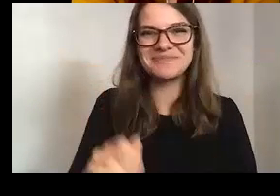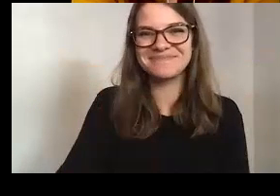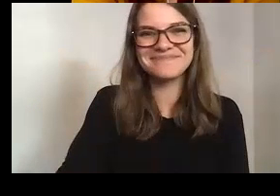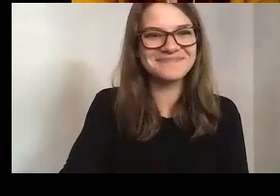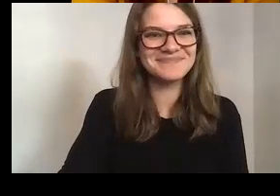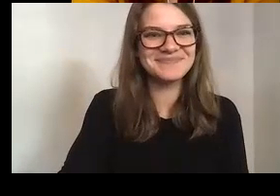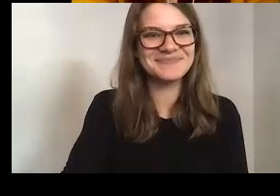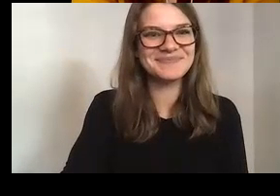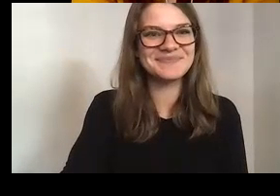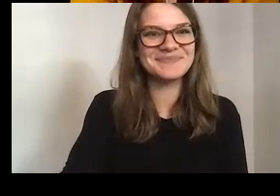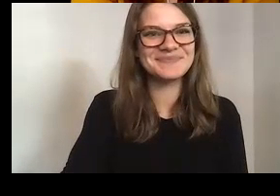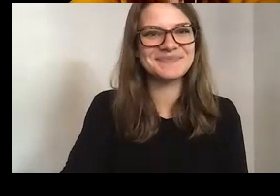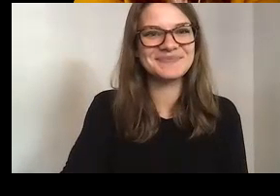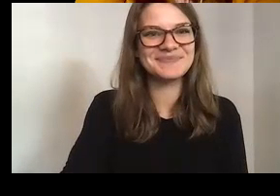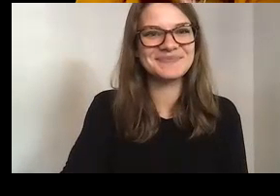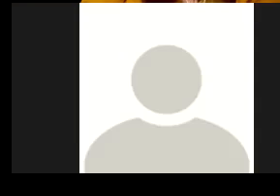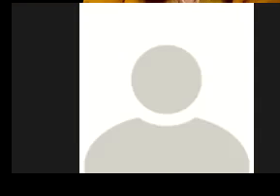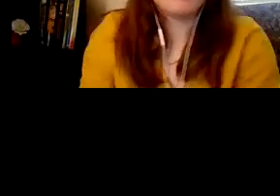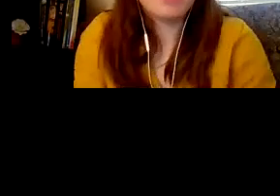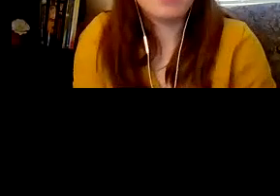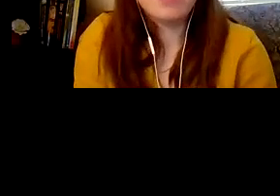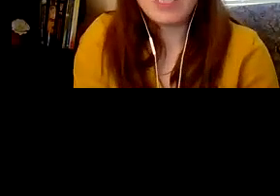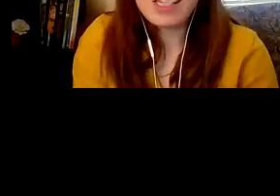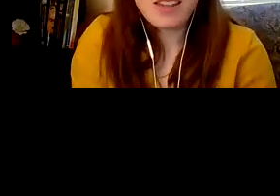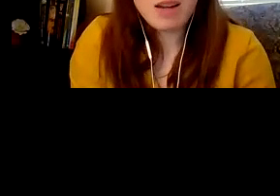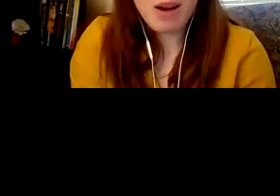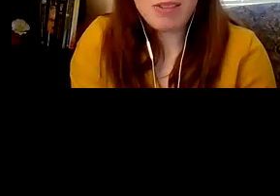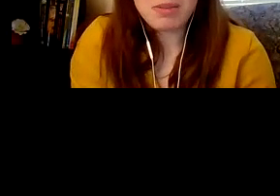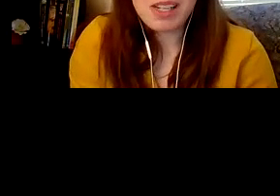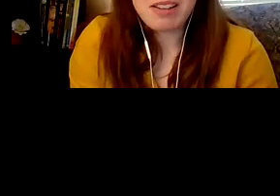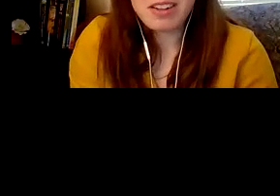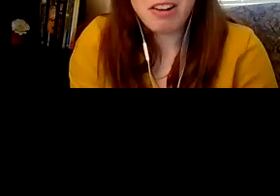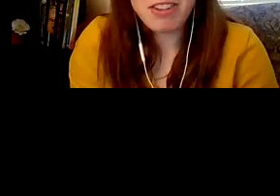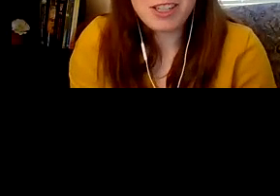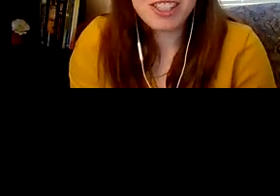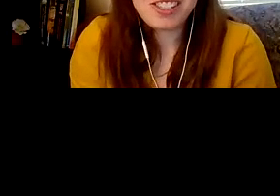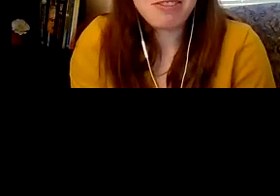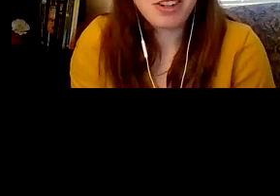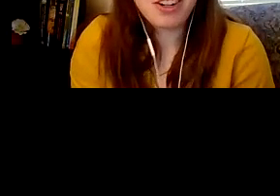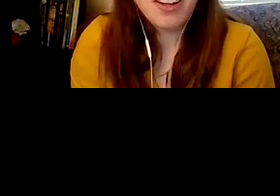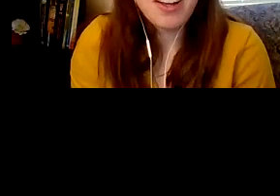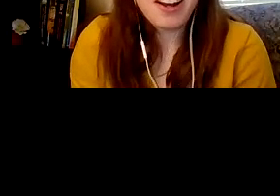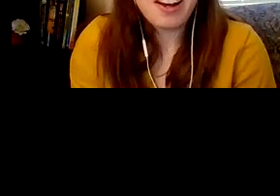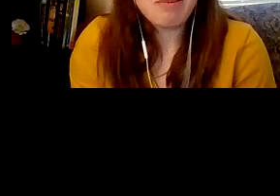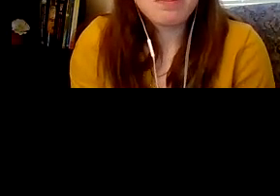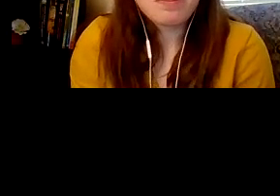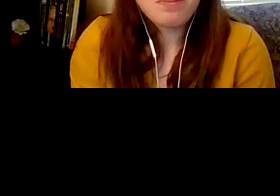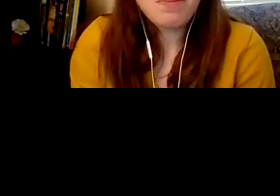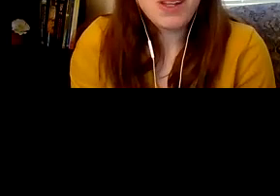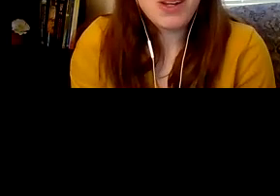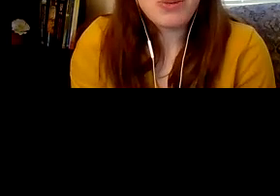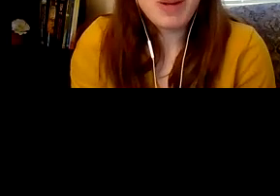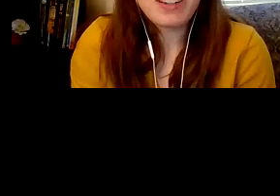and then lastly is just things to think about in terms of reflections for you know parents